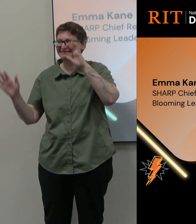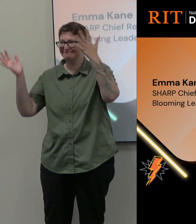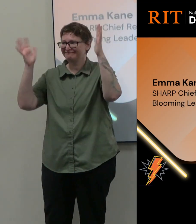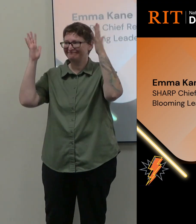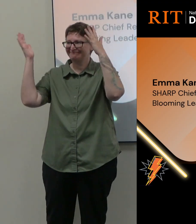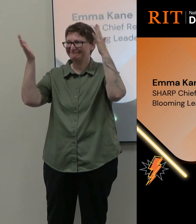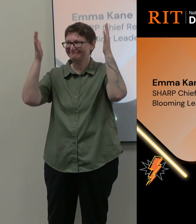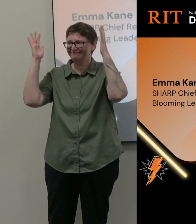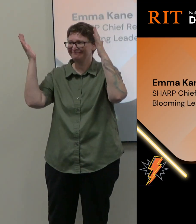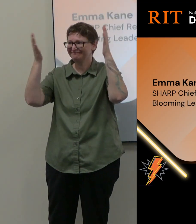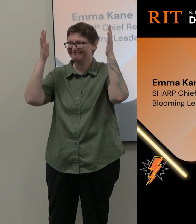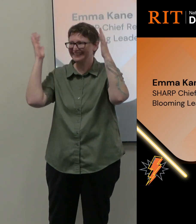This is Emma. Whoo!